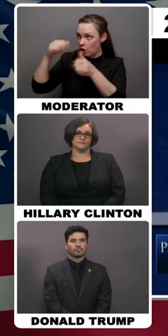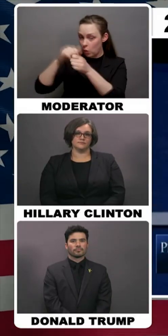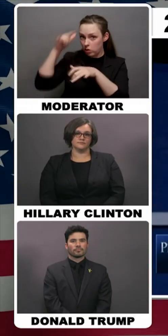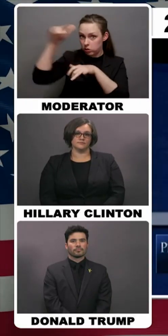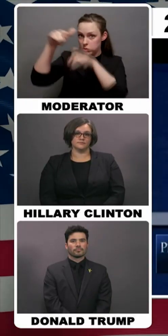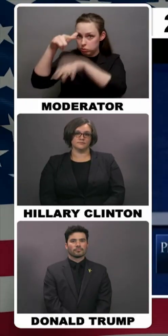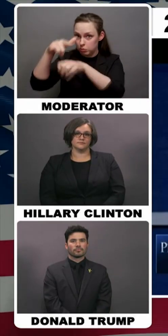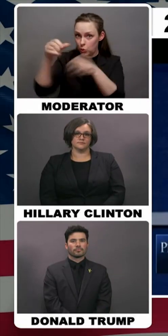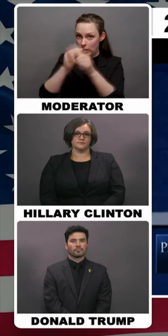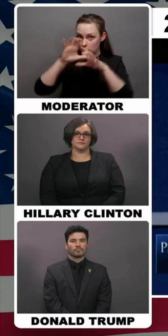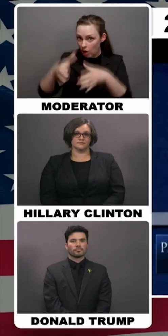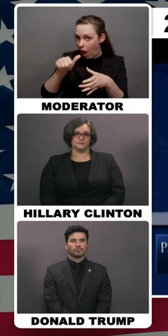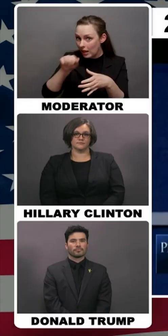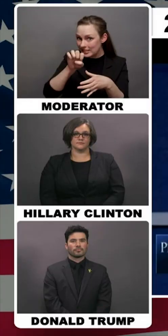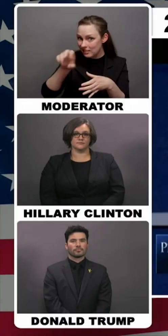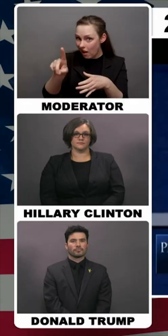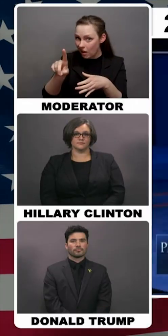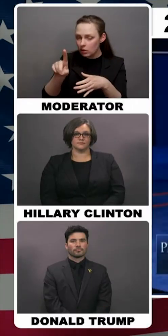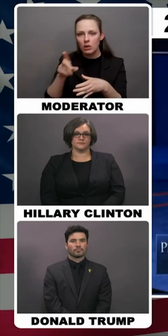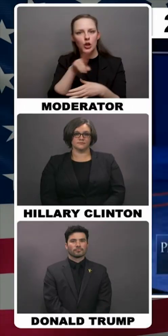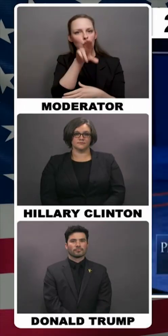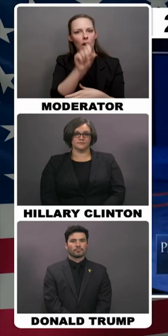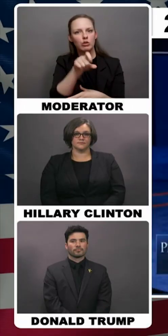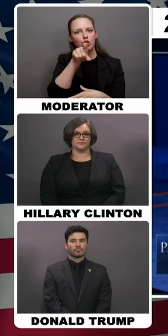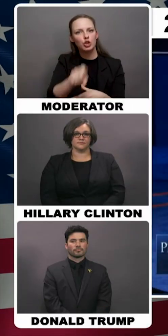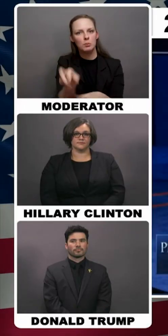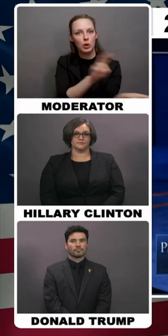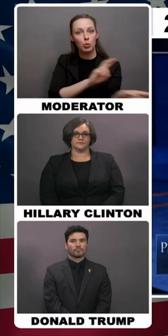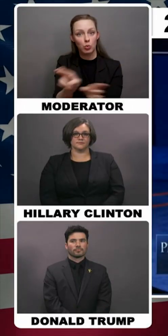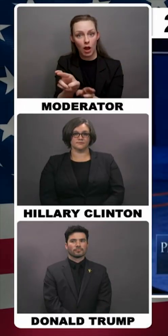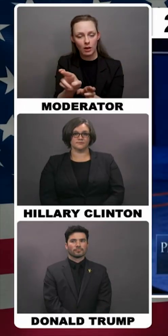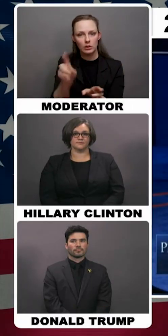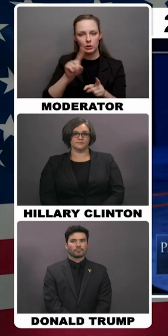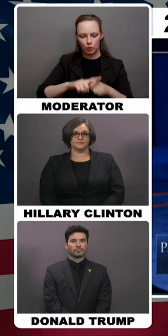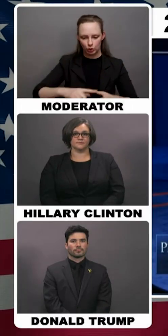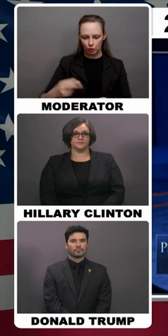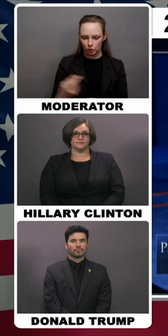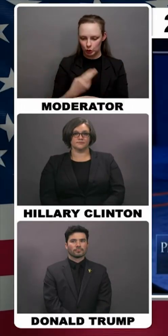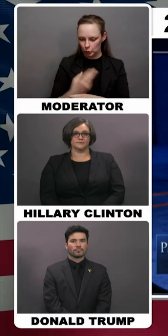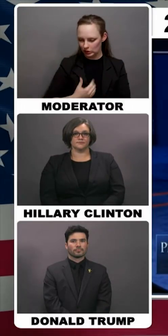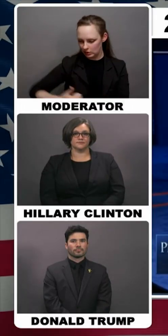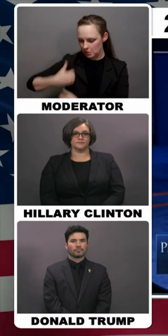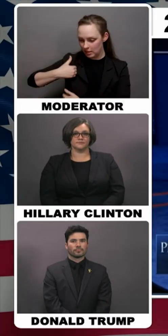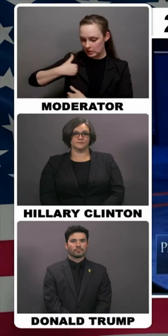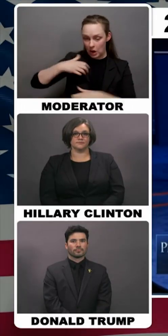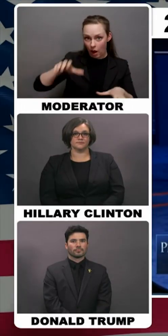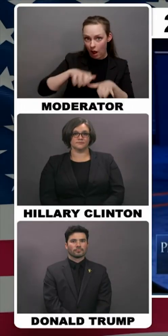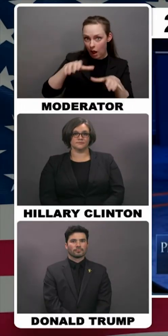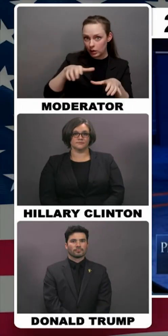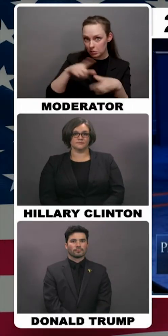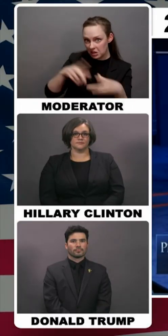the United States of America should be prepared to use military force to strike the military targets